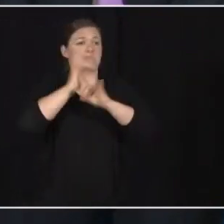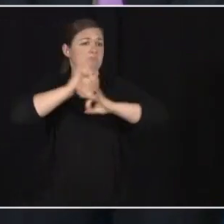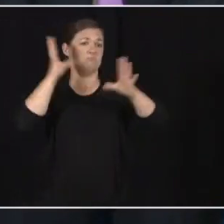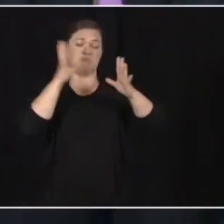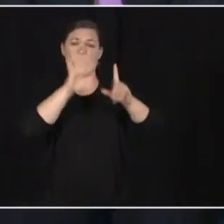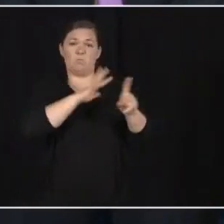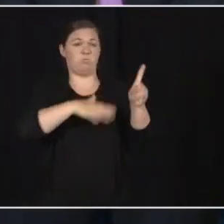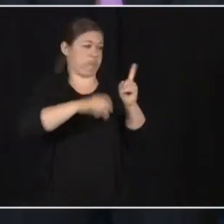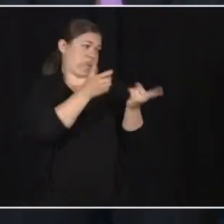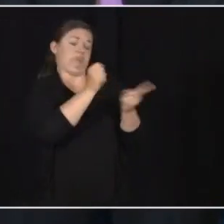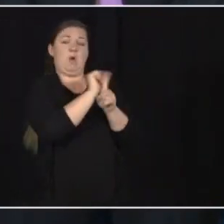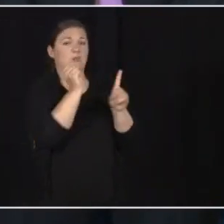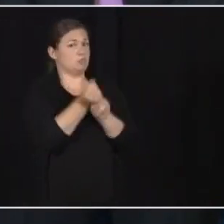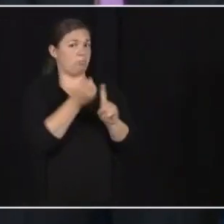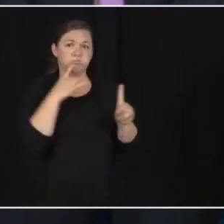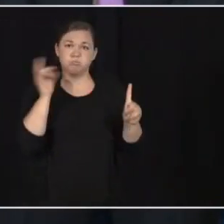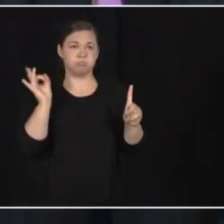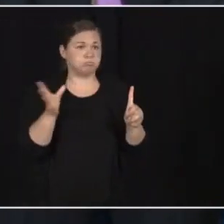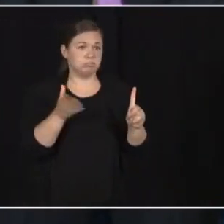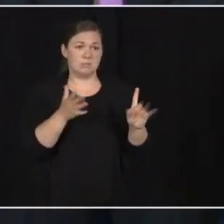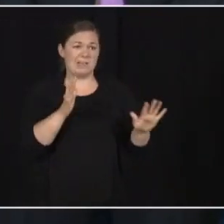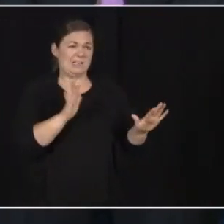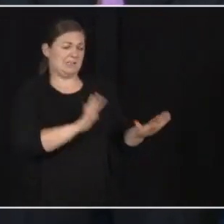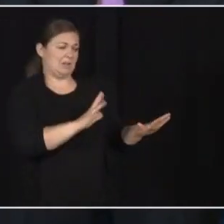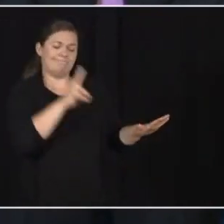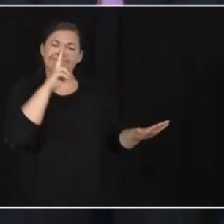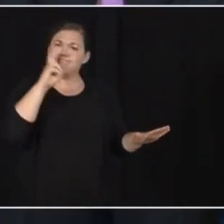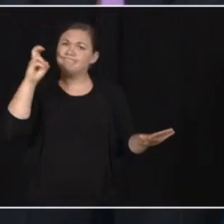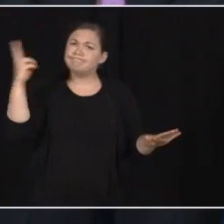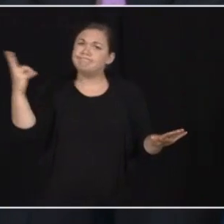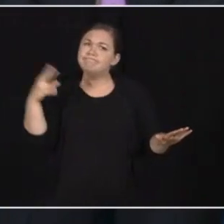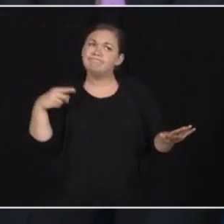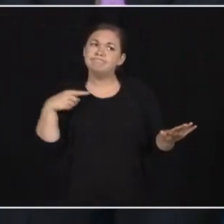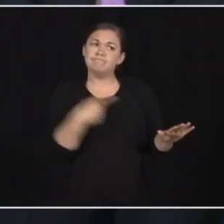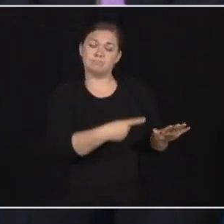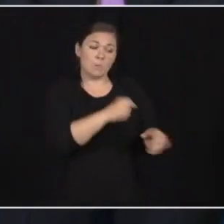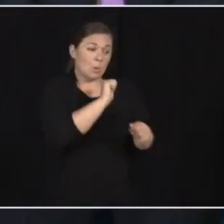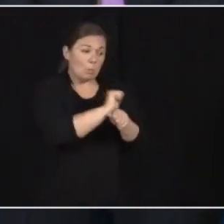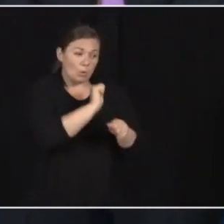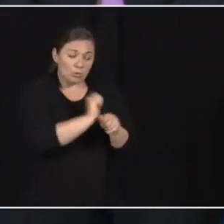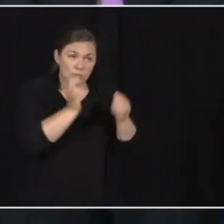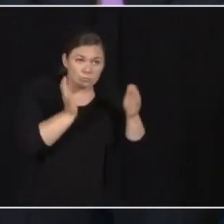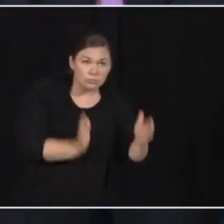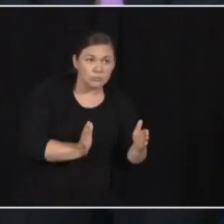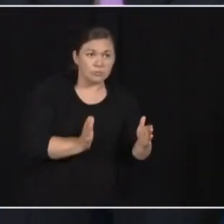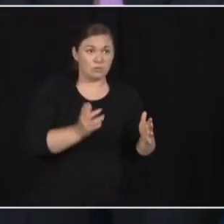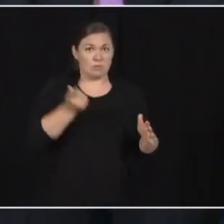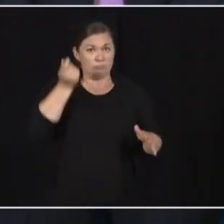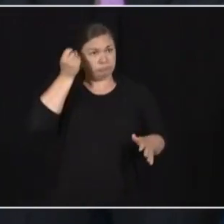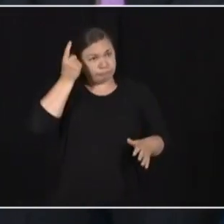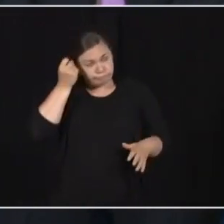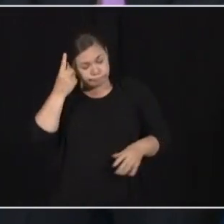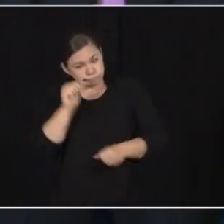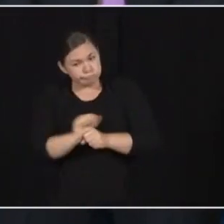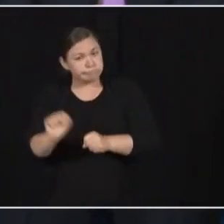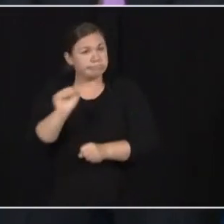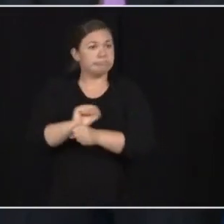I feel terrible for the situation that they are in. It's a really unique situation that the workers that are just trying to earn